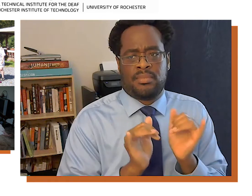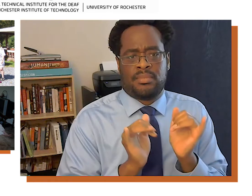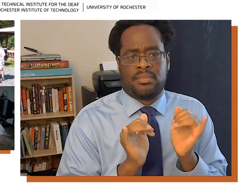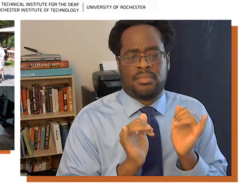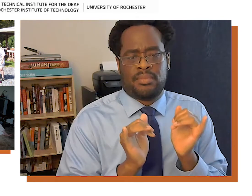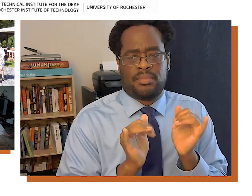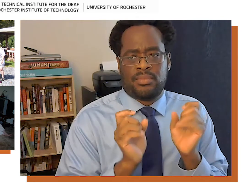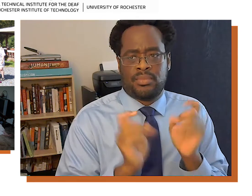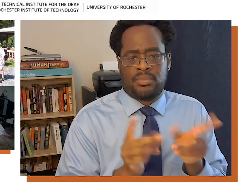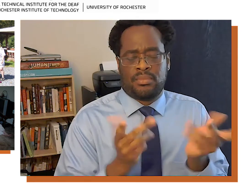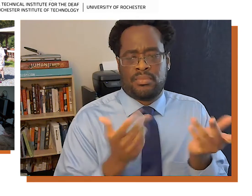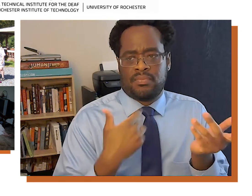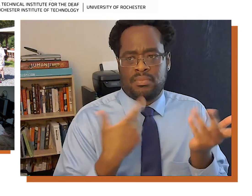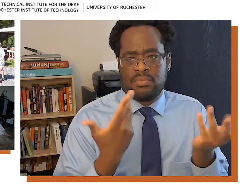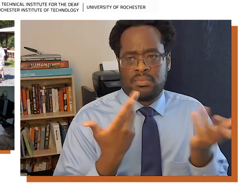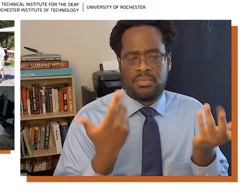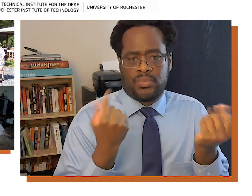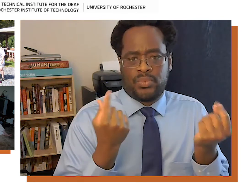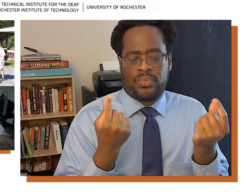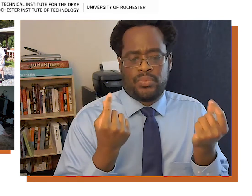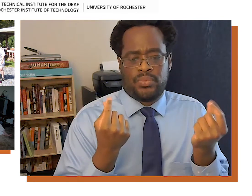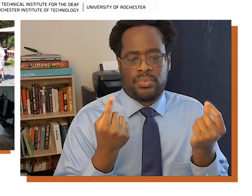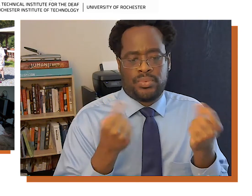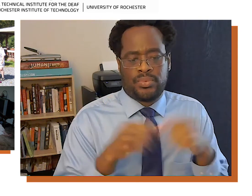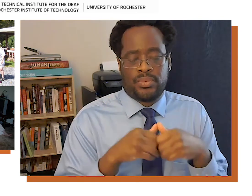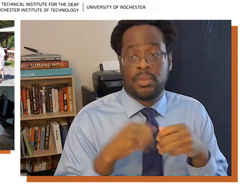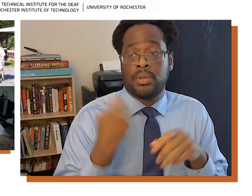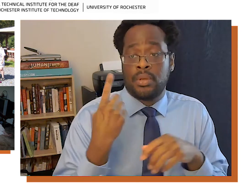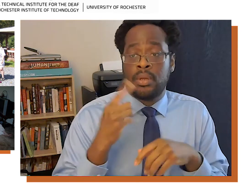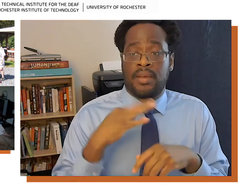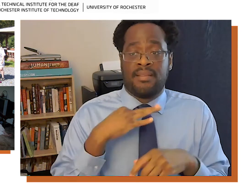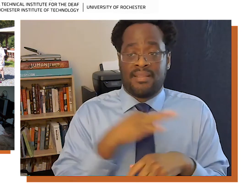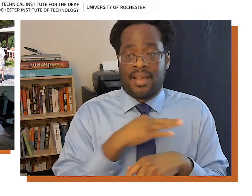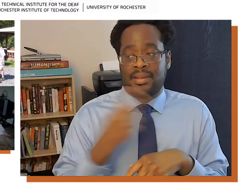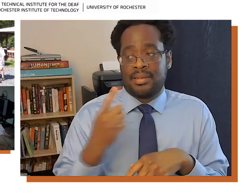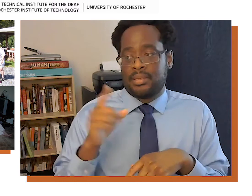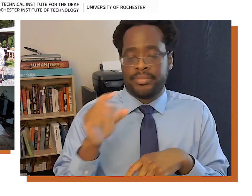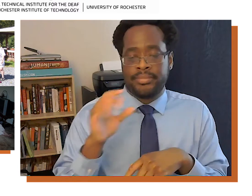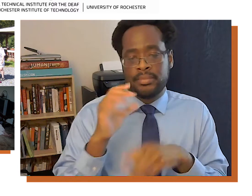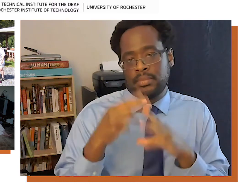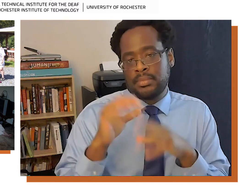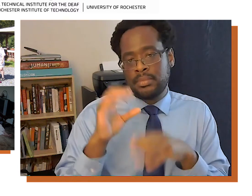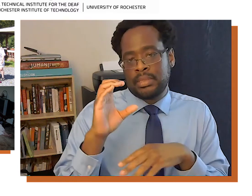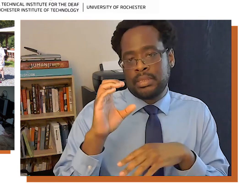so that was eye-opening for me, and that made me wonder what I really wanted to do.